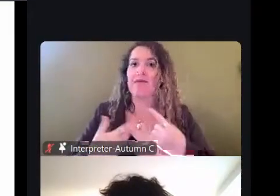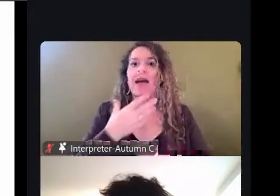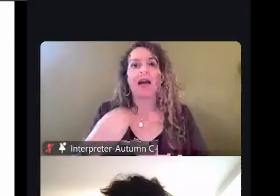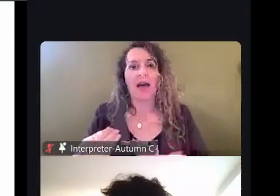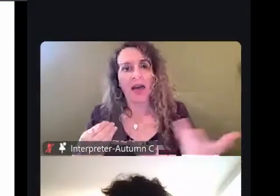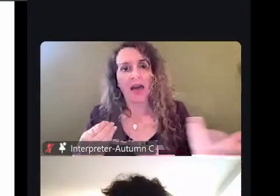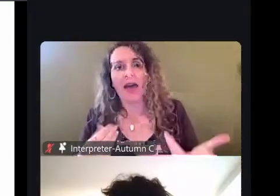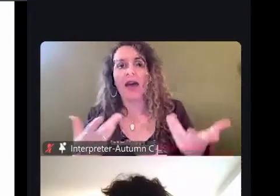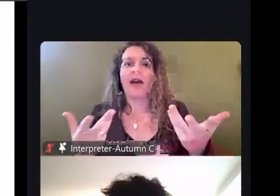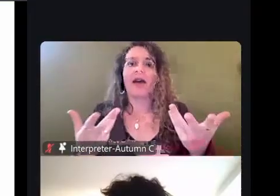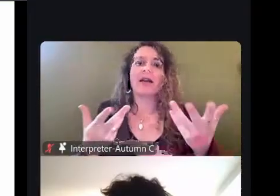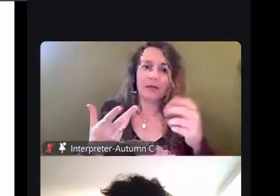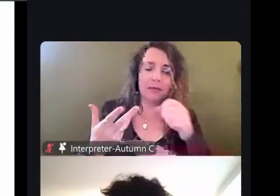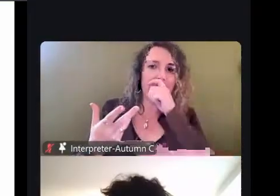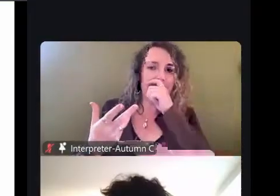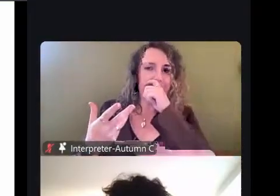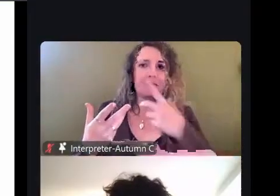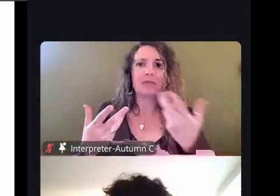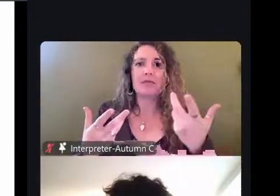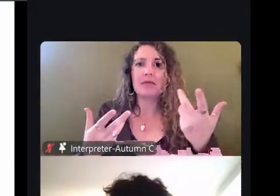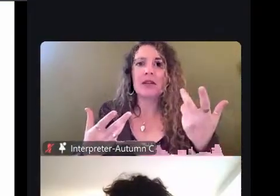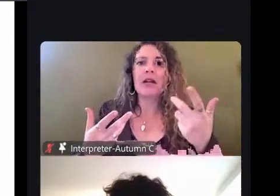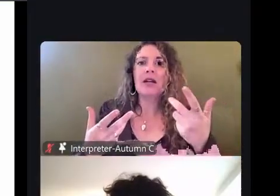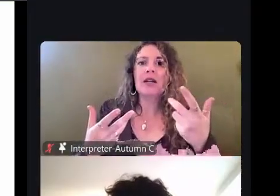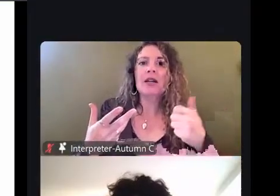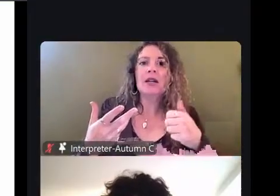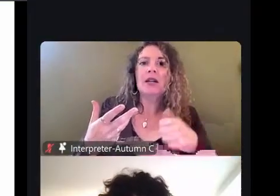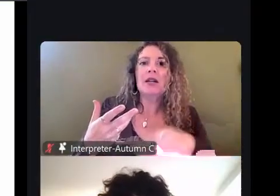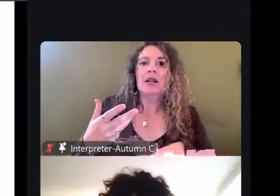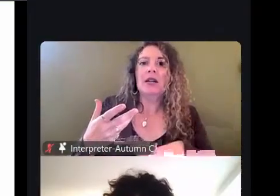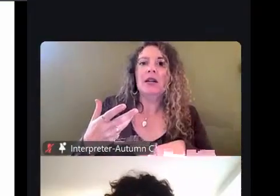So there's really a lack of clinical training around diabetes,